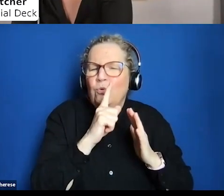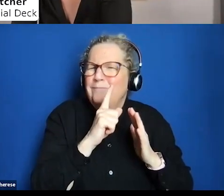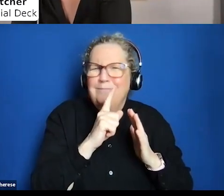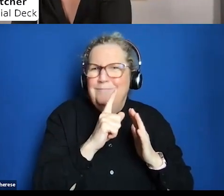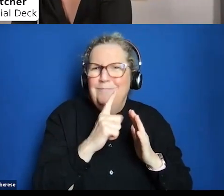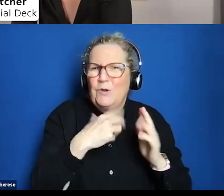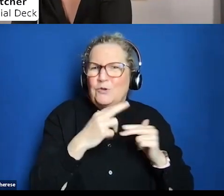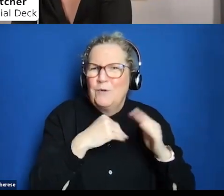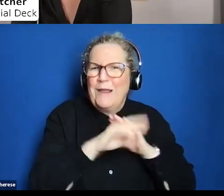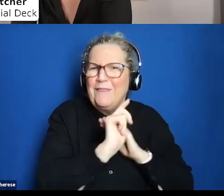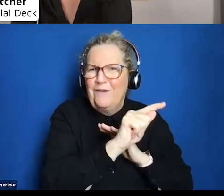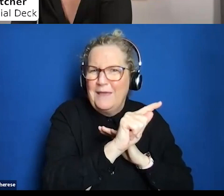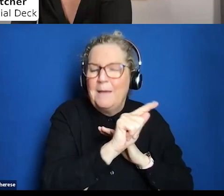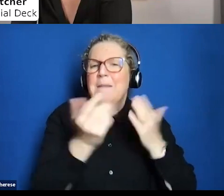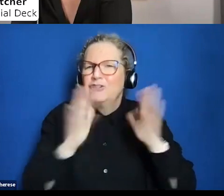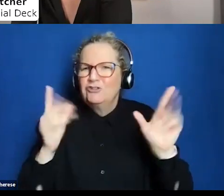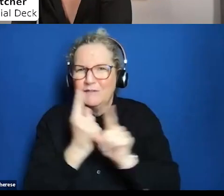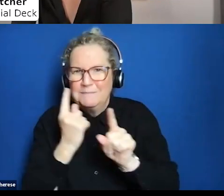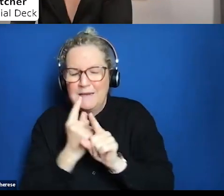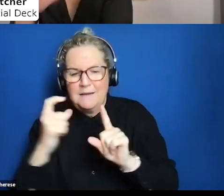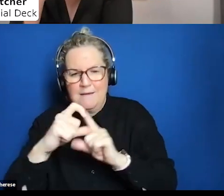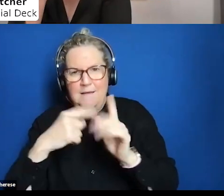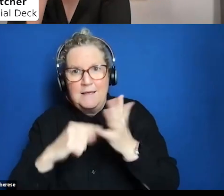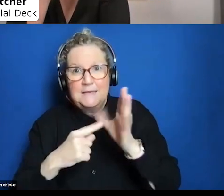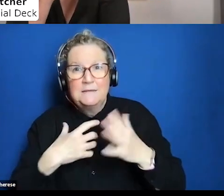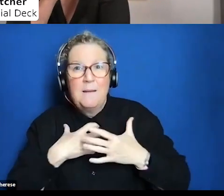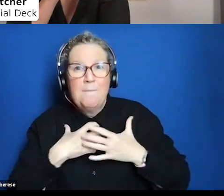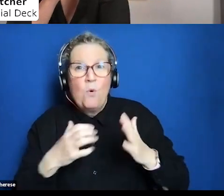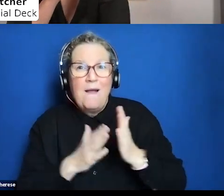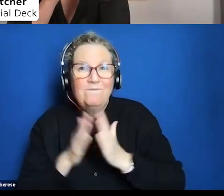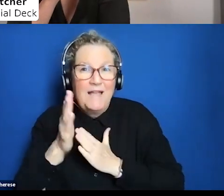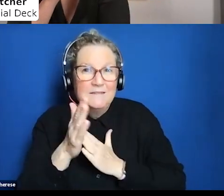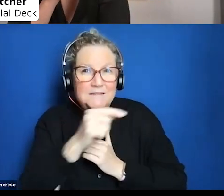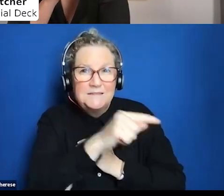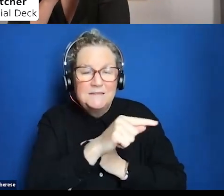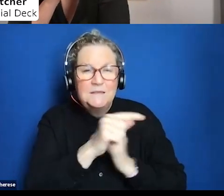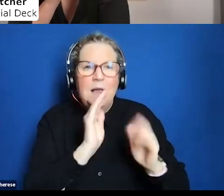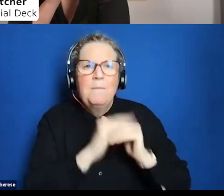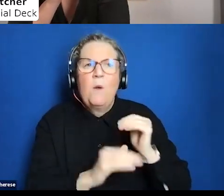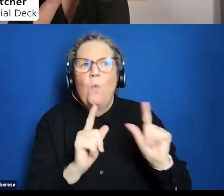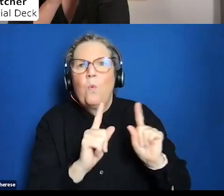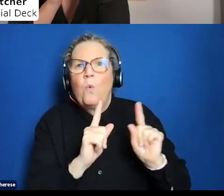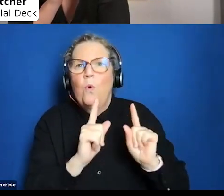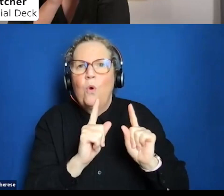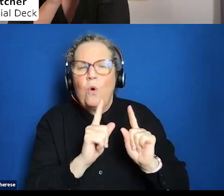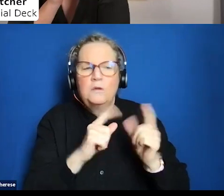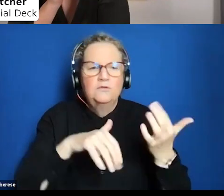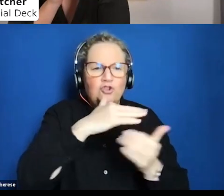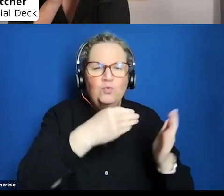But generally speaking, the data is more advanced in terms of what are the socio and economic outcomes